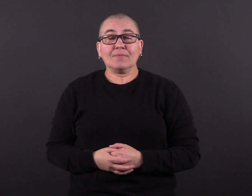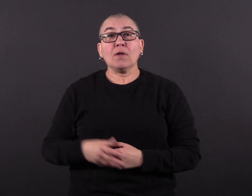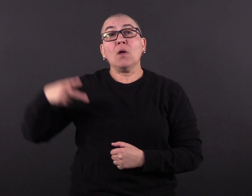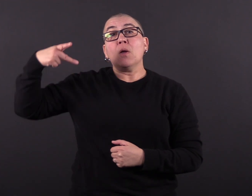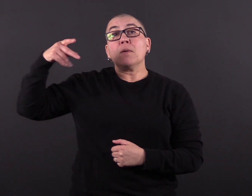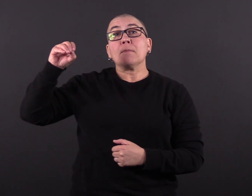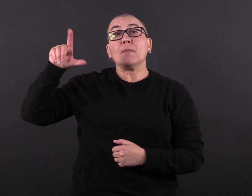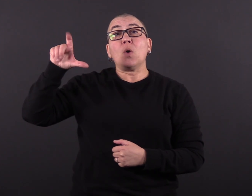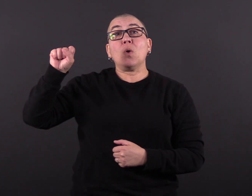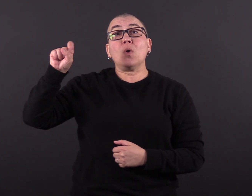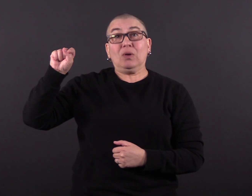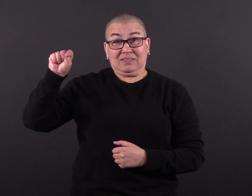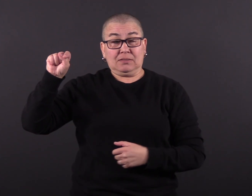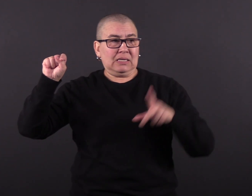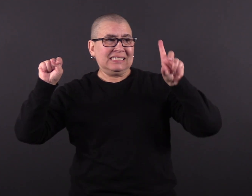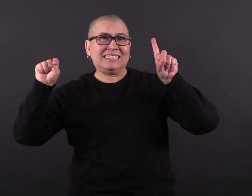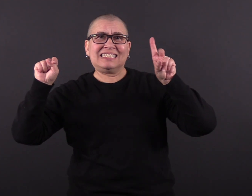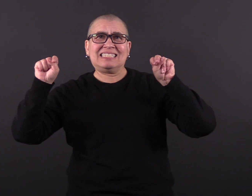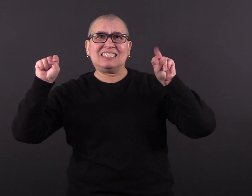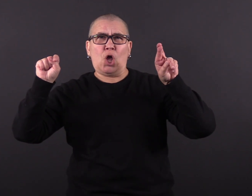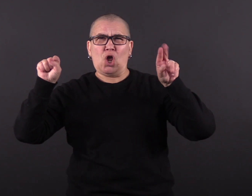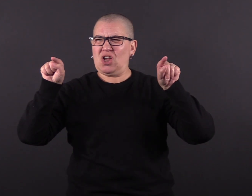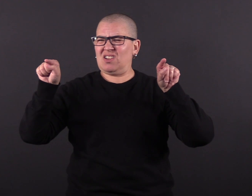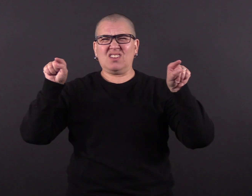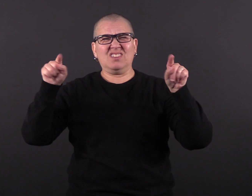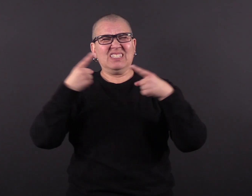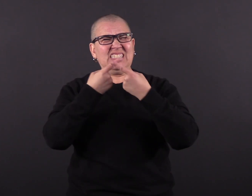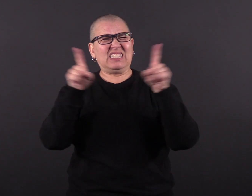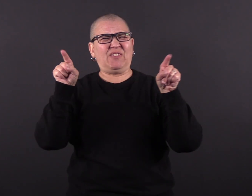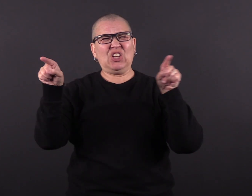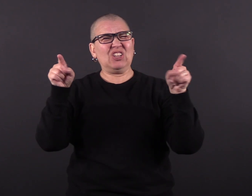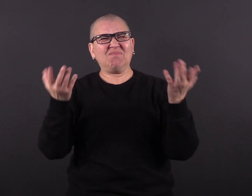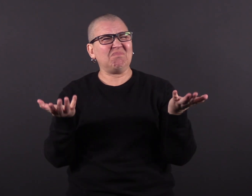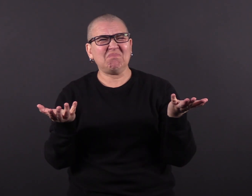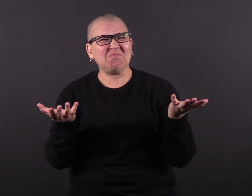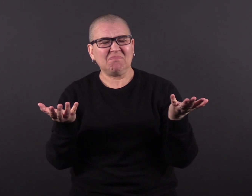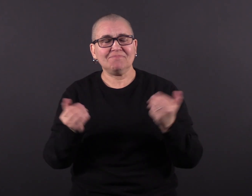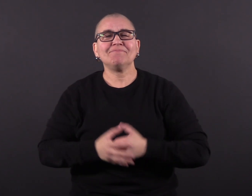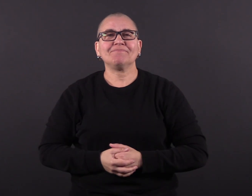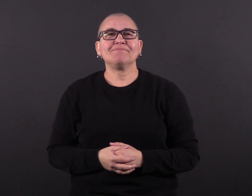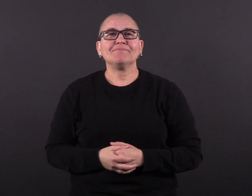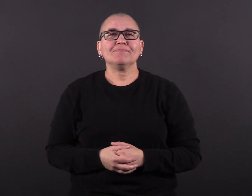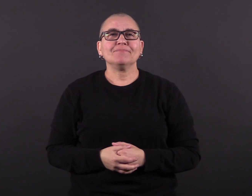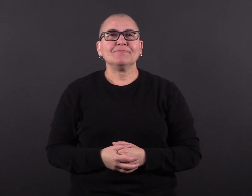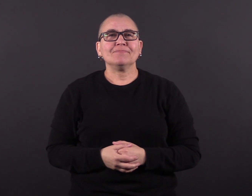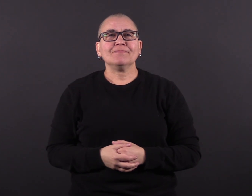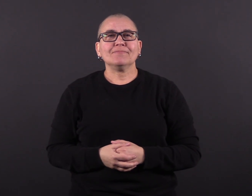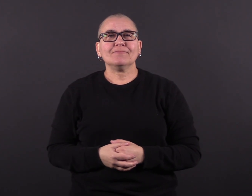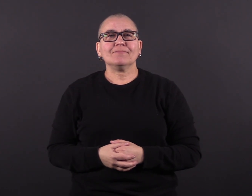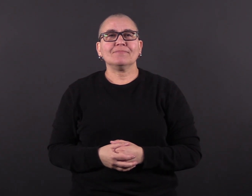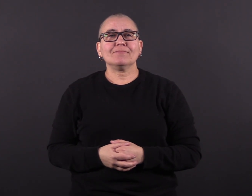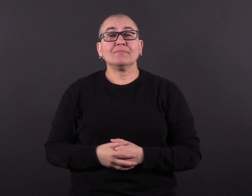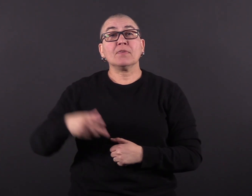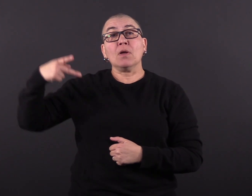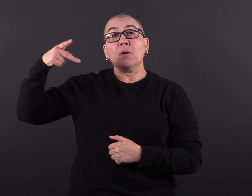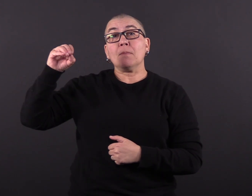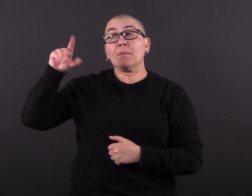What is the difference between a POLST and a DNR?